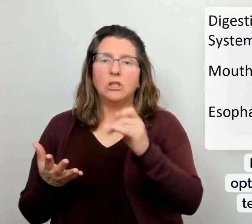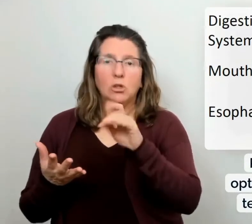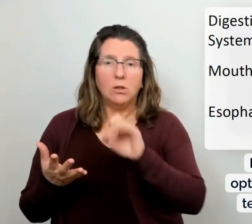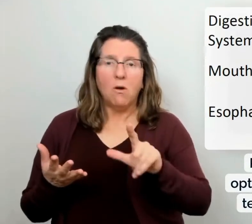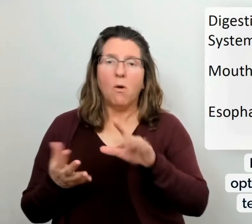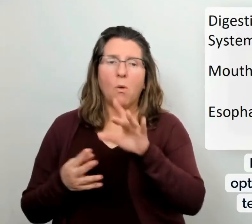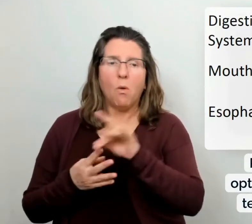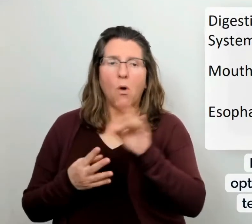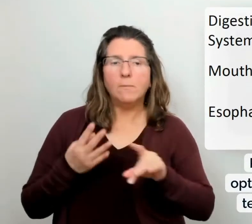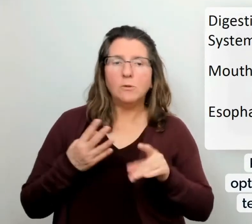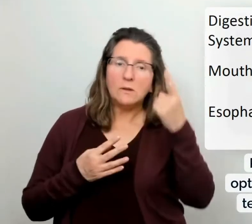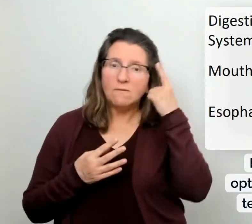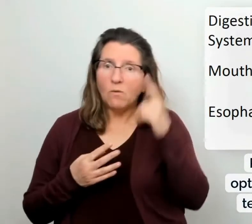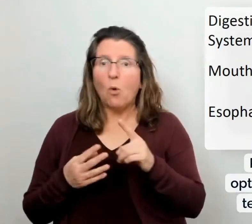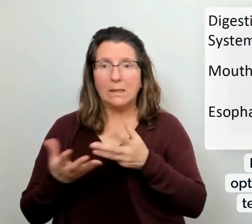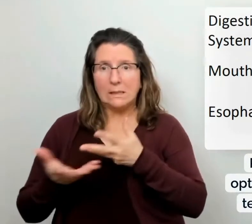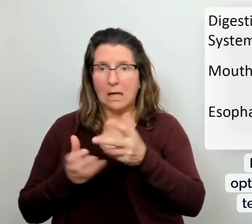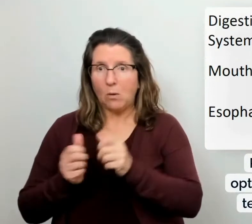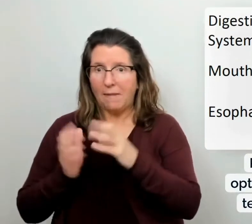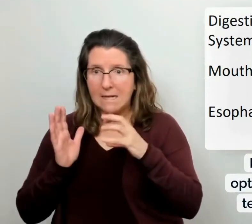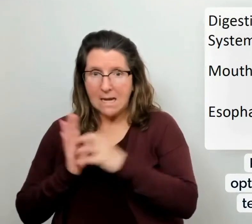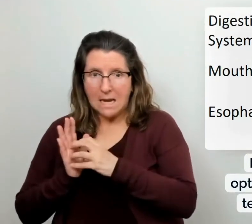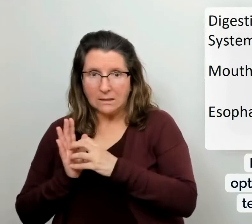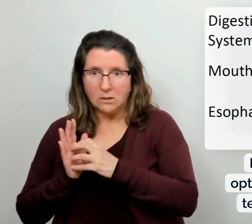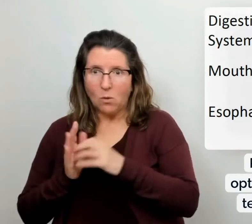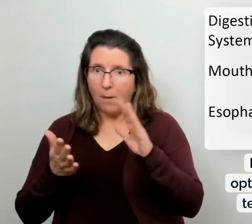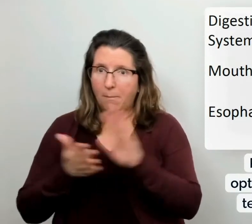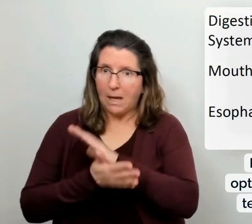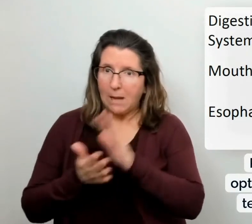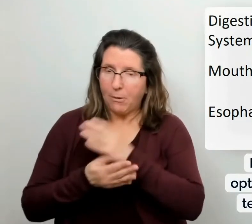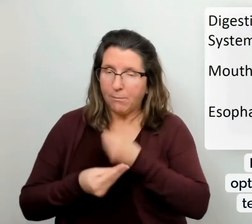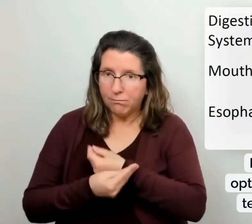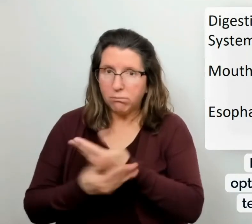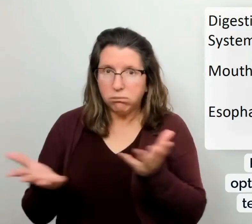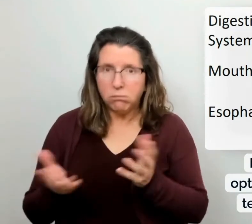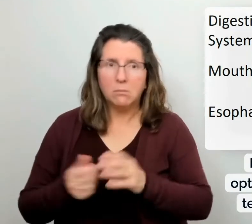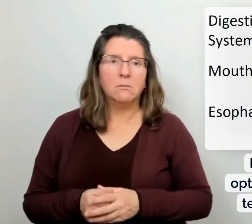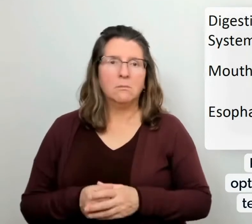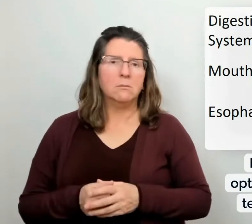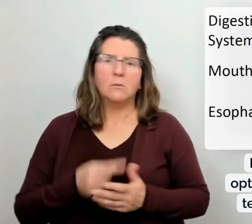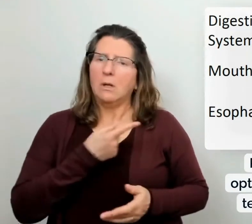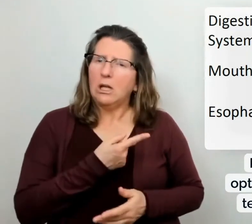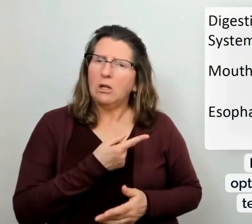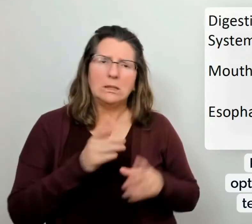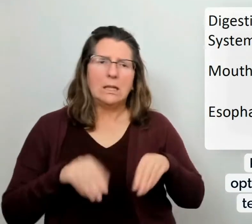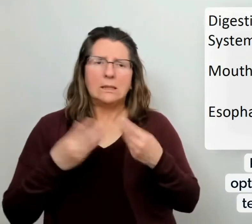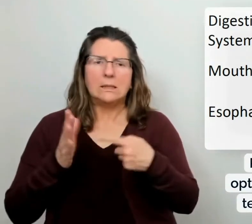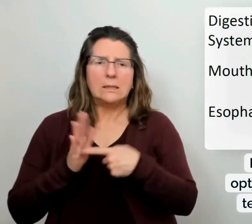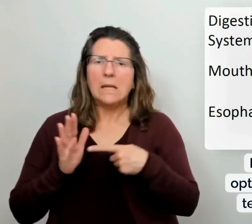Our resources should allow for digital or other electronic options for engaging with the text, instead of paper handouts.